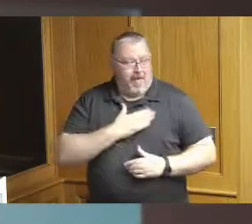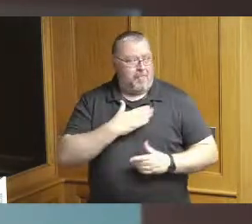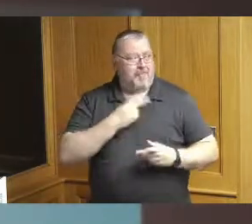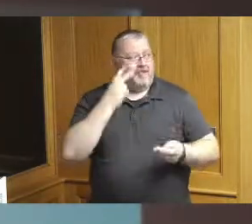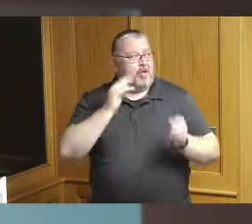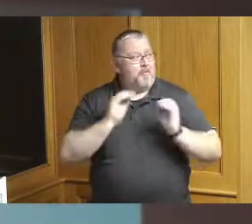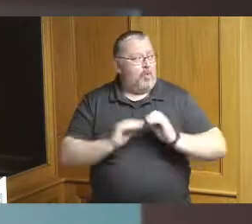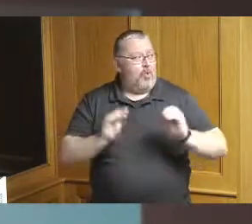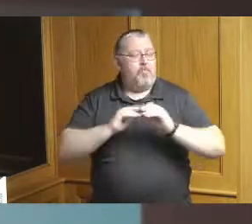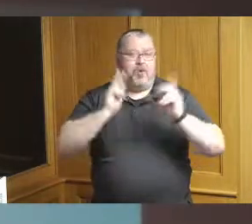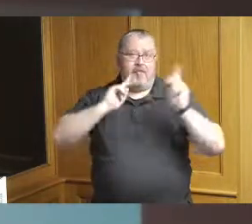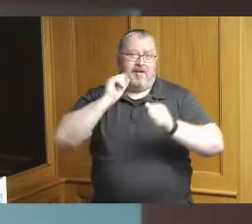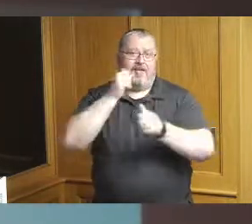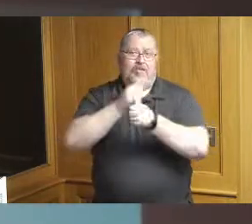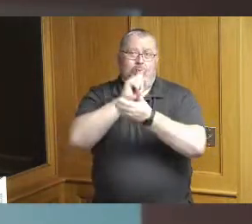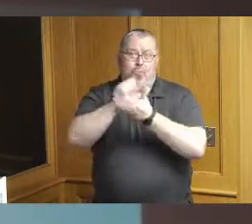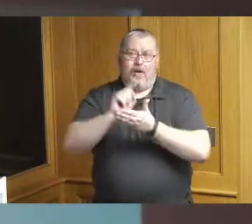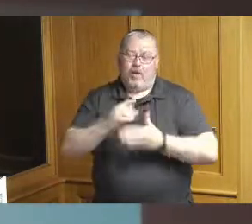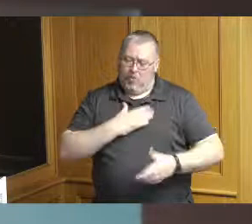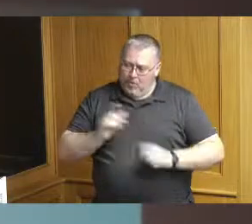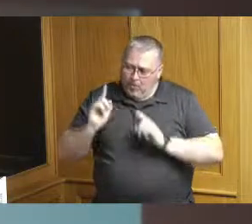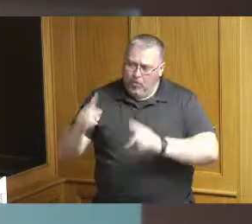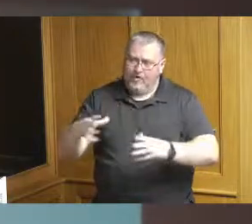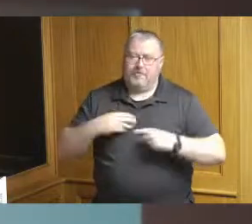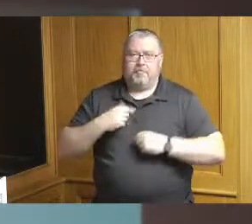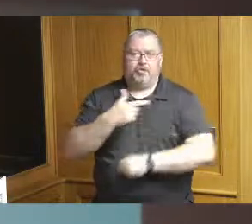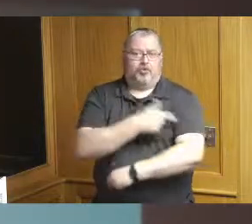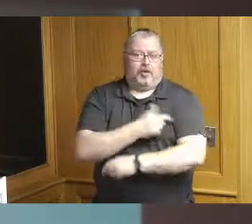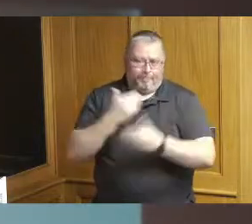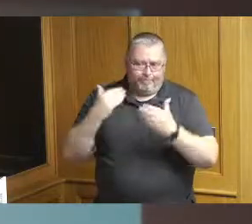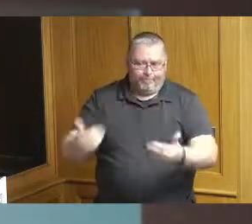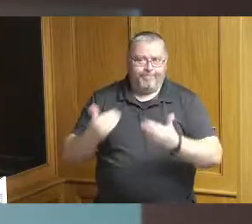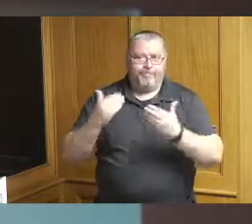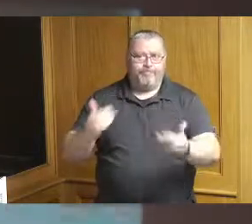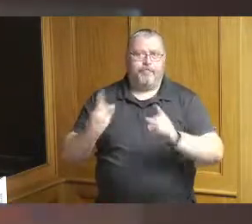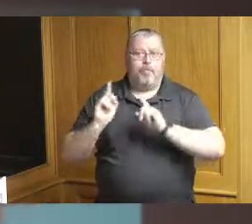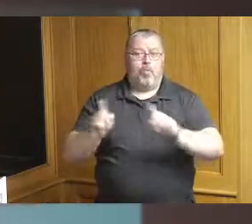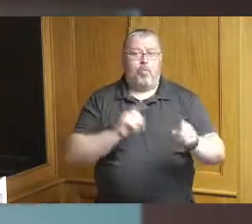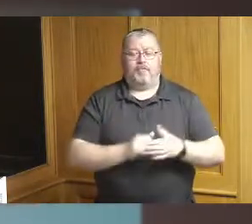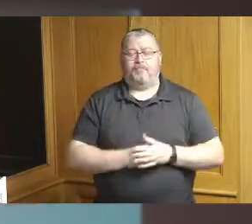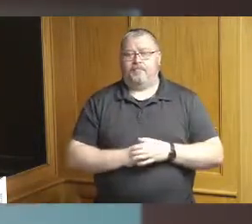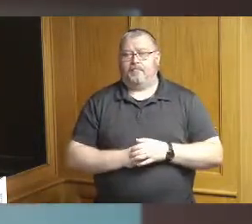folks week after week going out and getting vaccinated the next slide depicts just what I